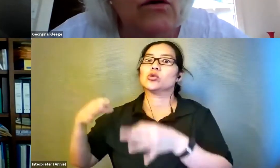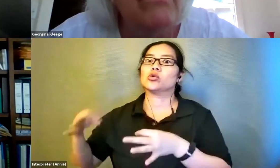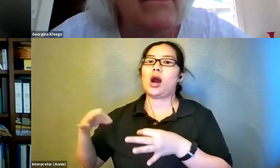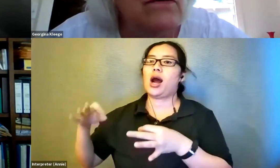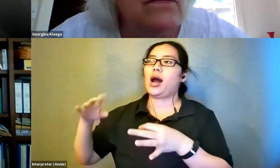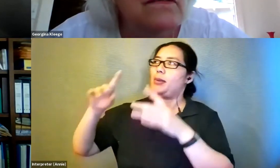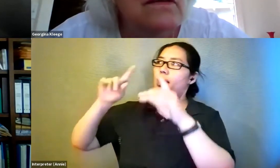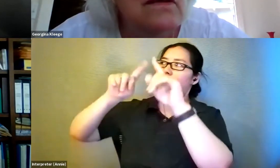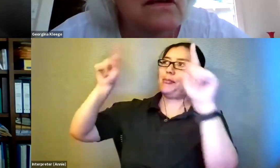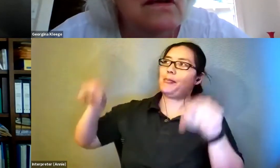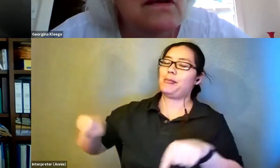go first?